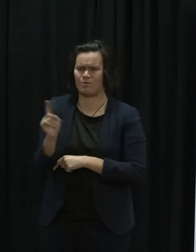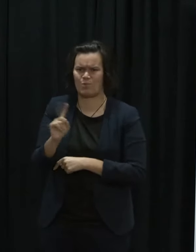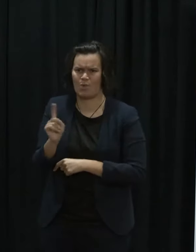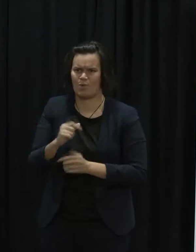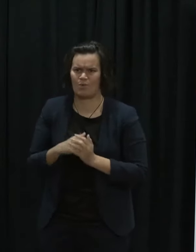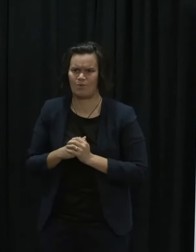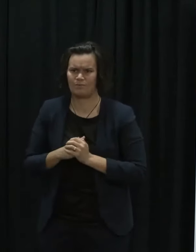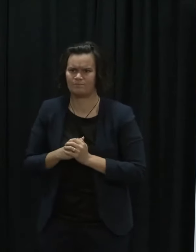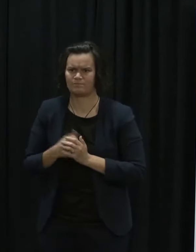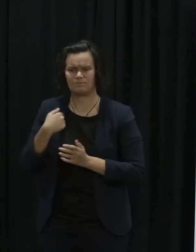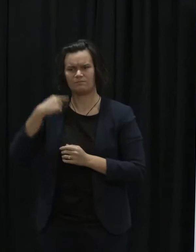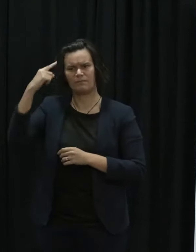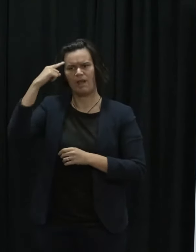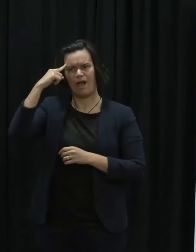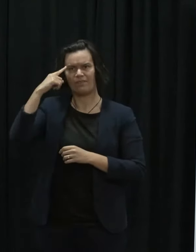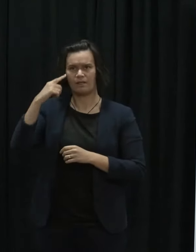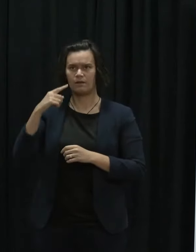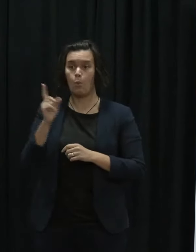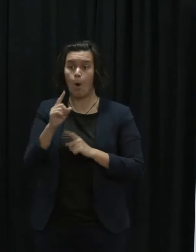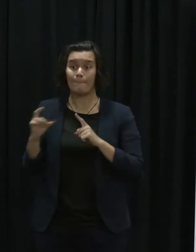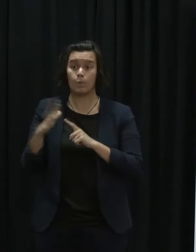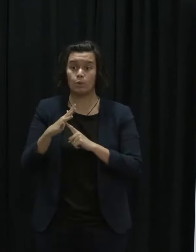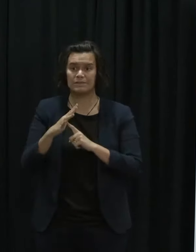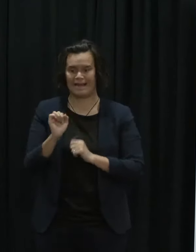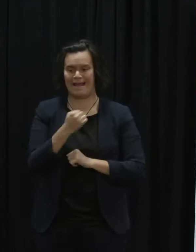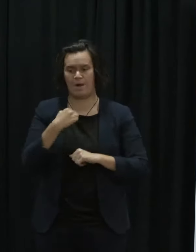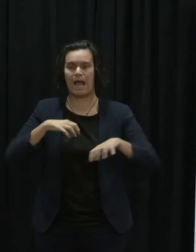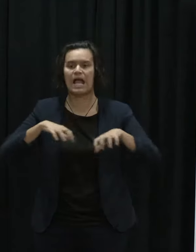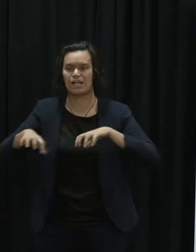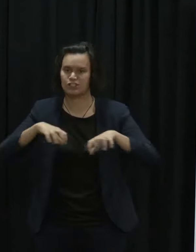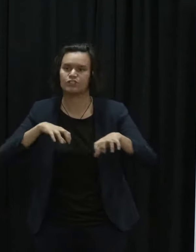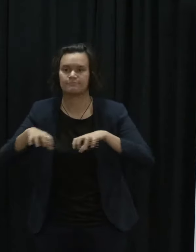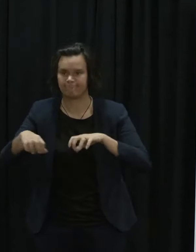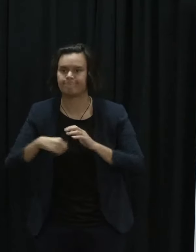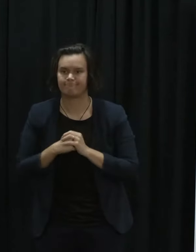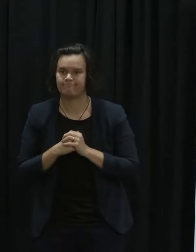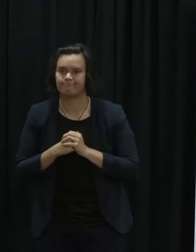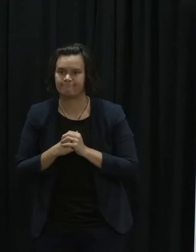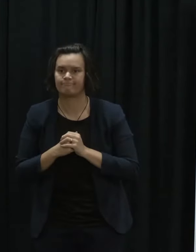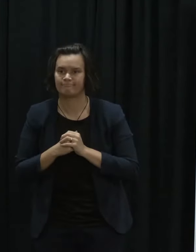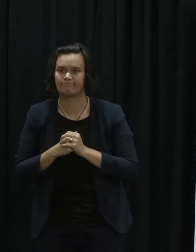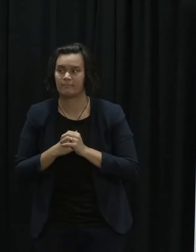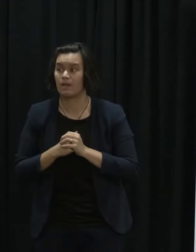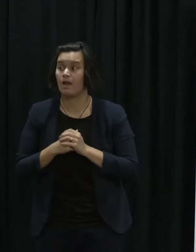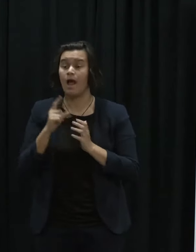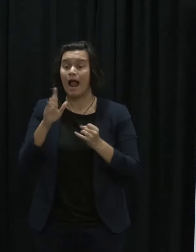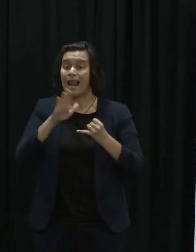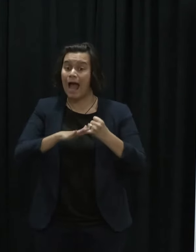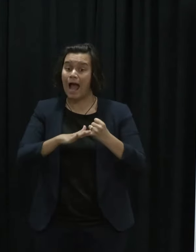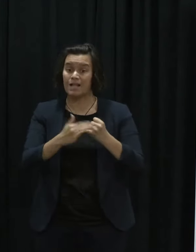I am glad you think I am that powerful but no. I think what matters is what we do.